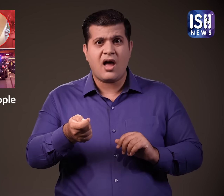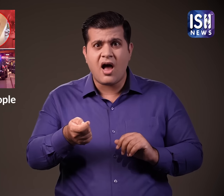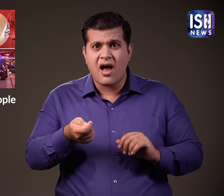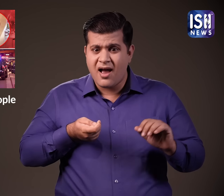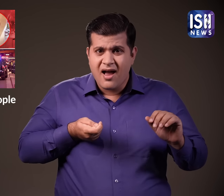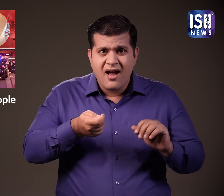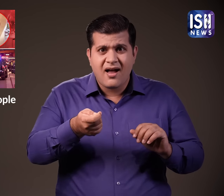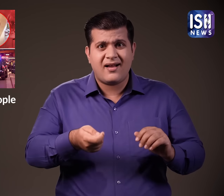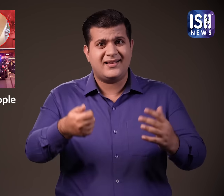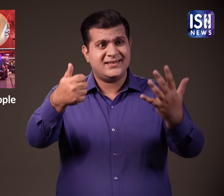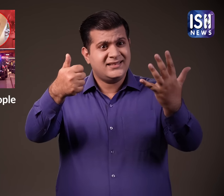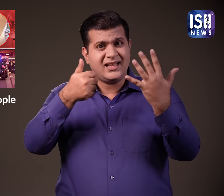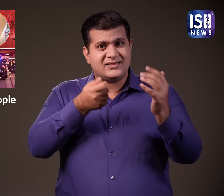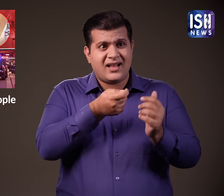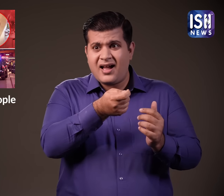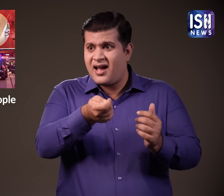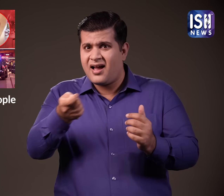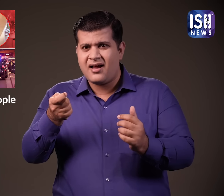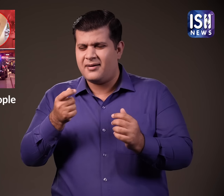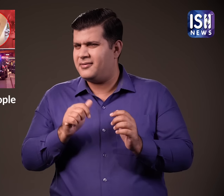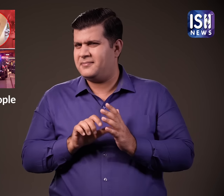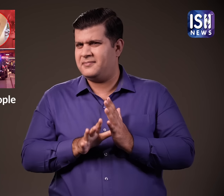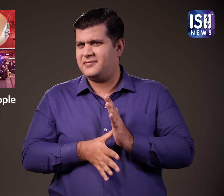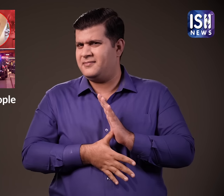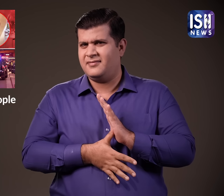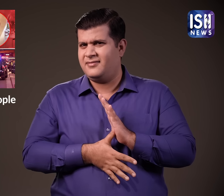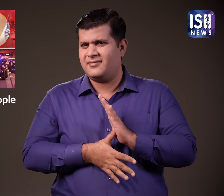Huh!!! 6 people were stabbed! Impossible!